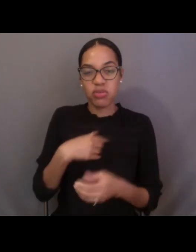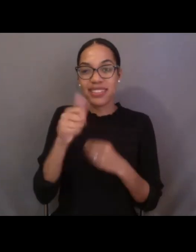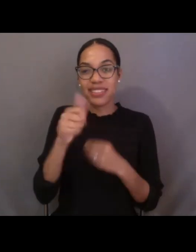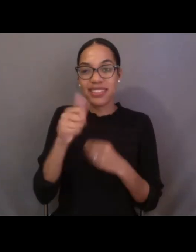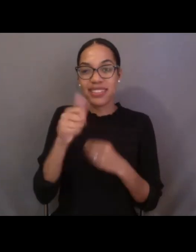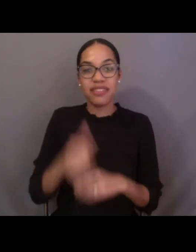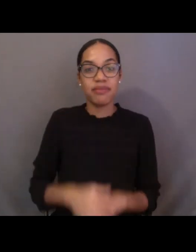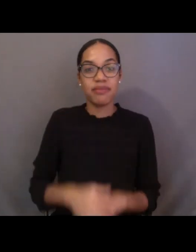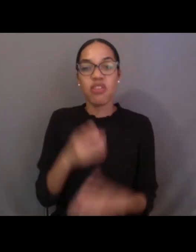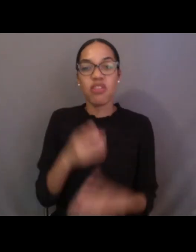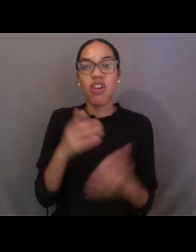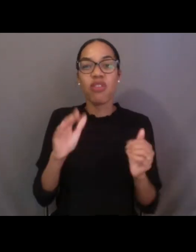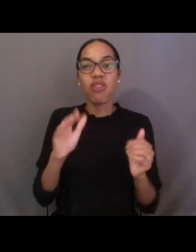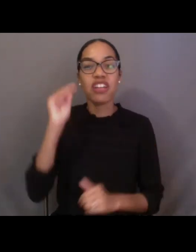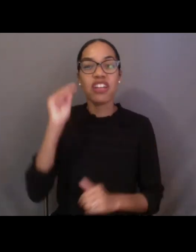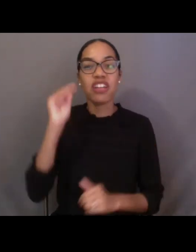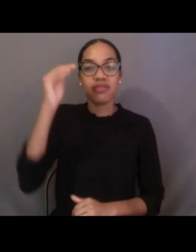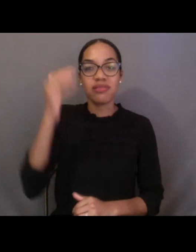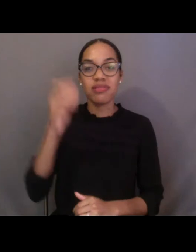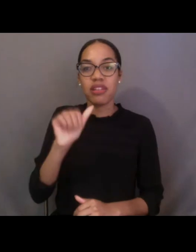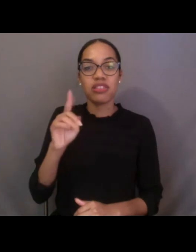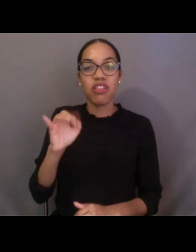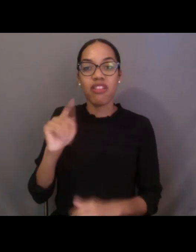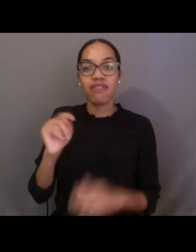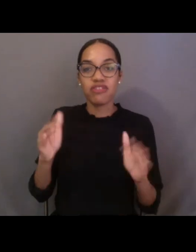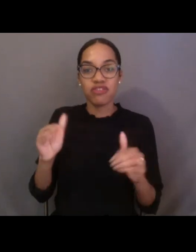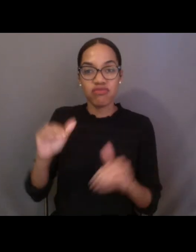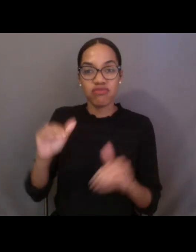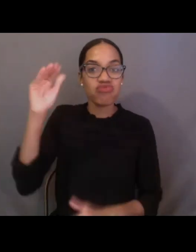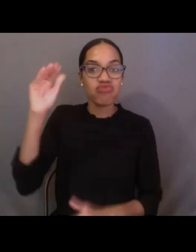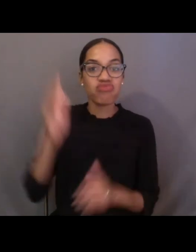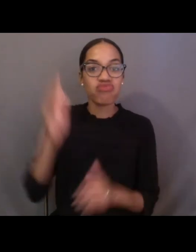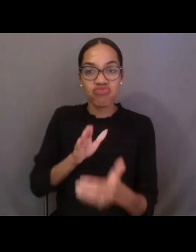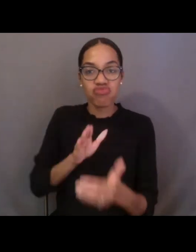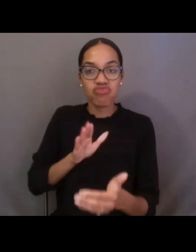One, two.